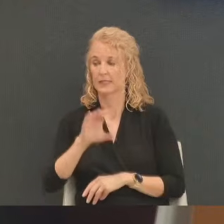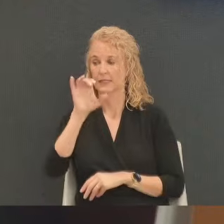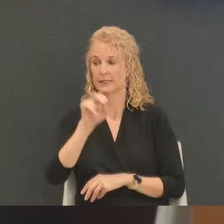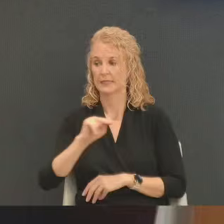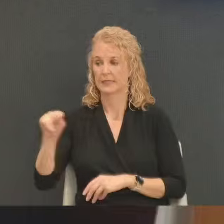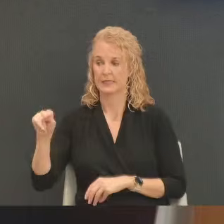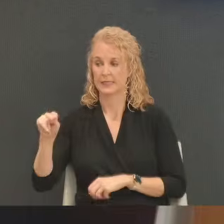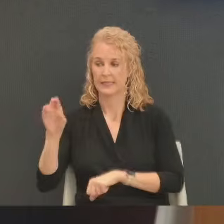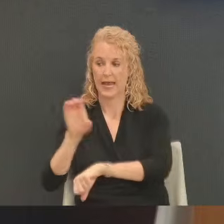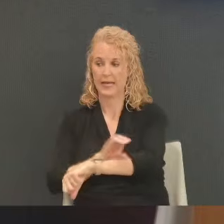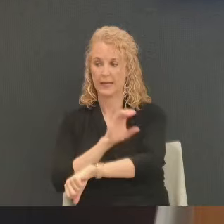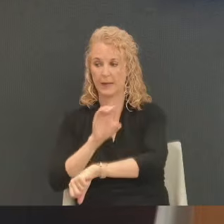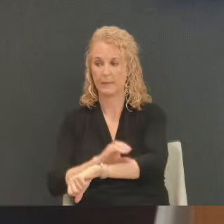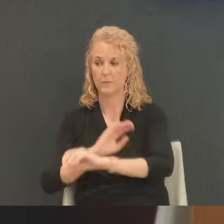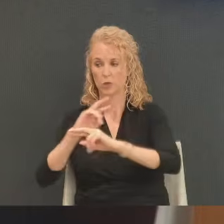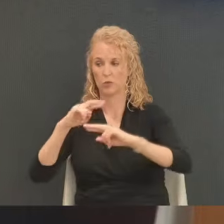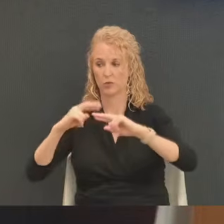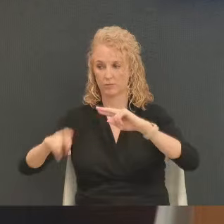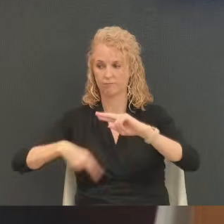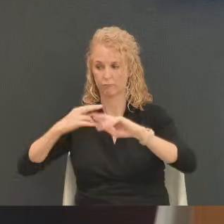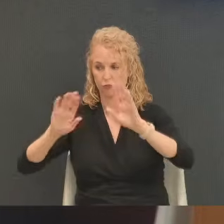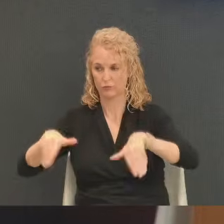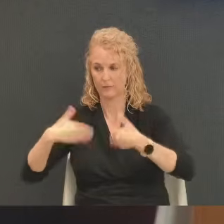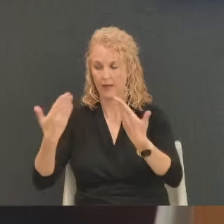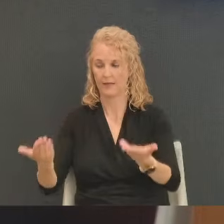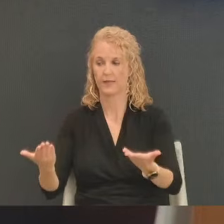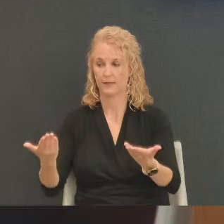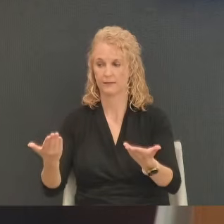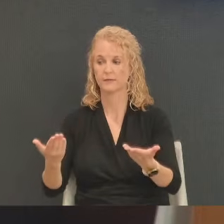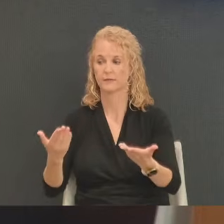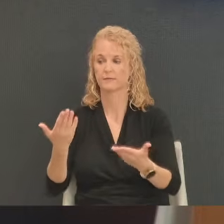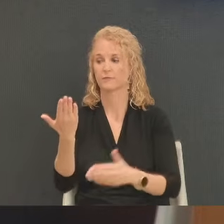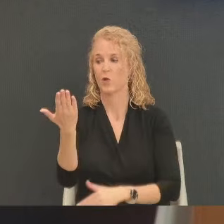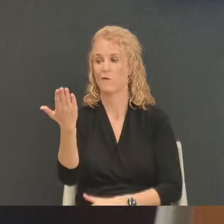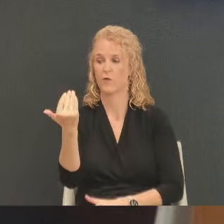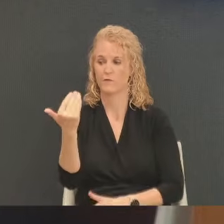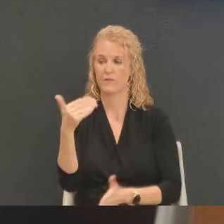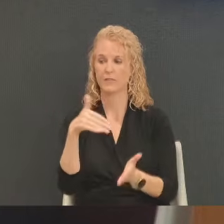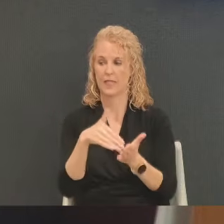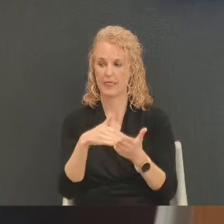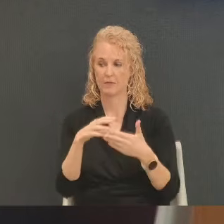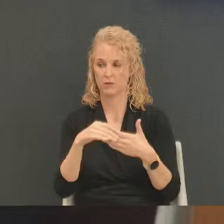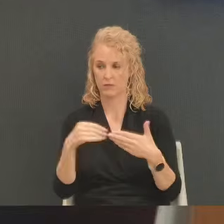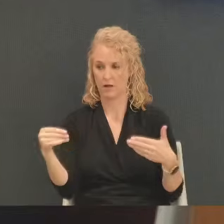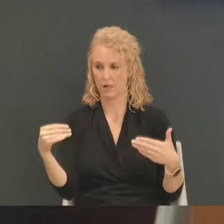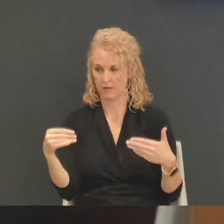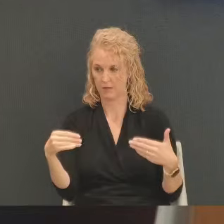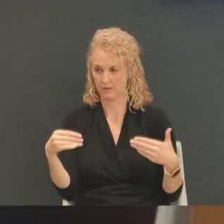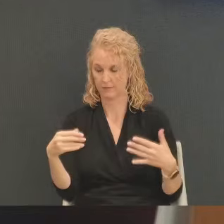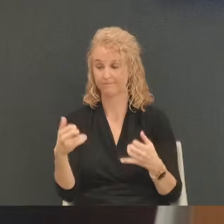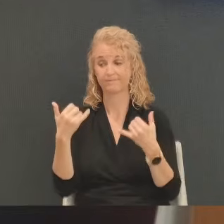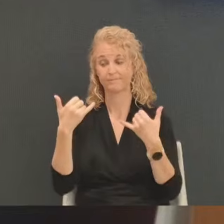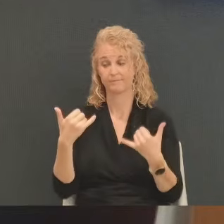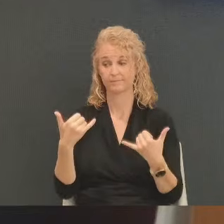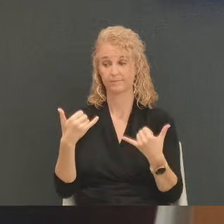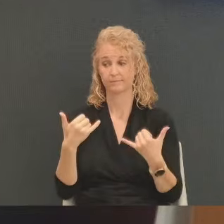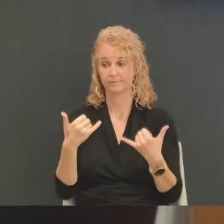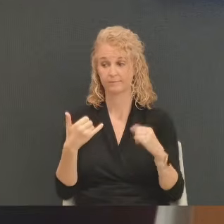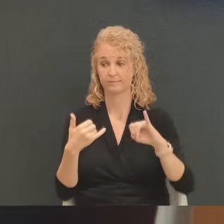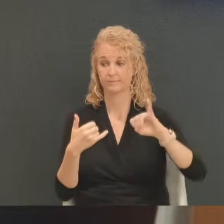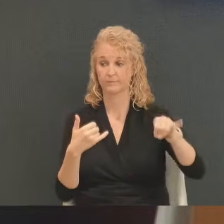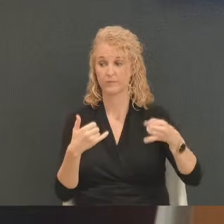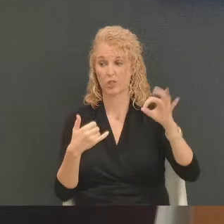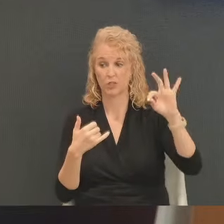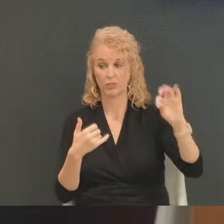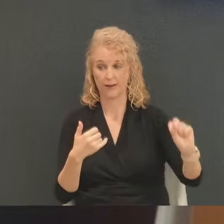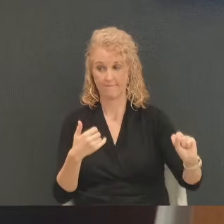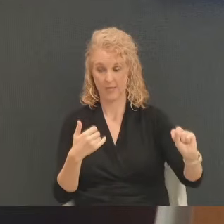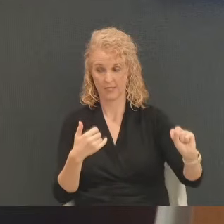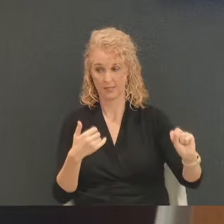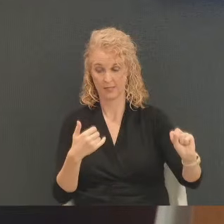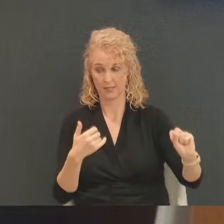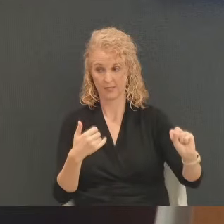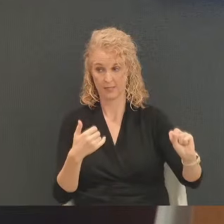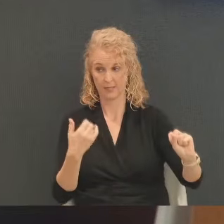is for computer recycling with Cincinnati Computer Reuse for $15,000. Item number 17 is these this is